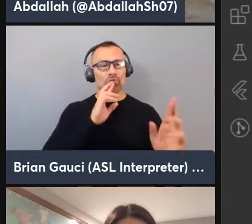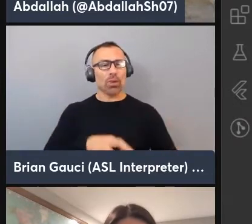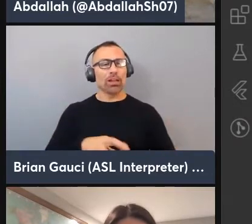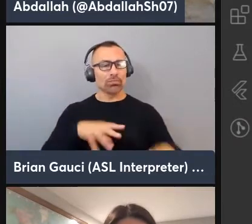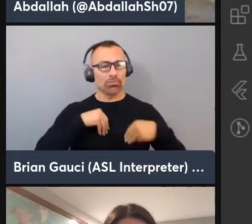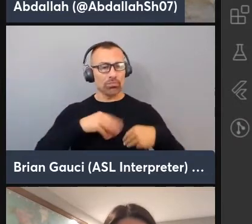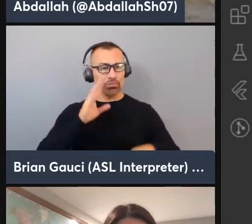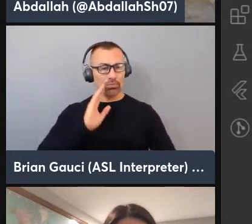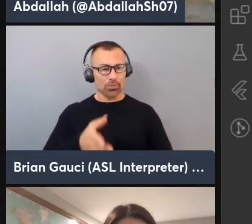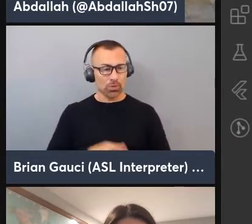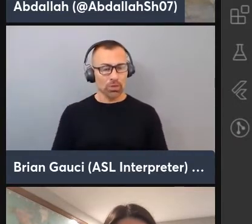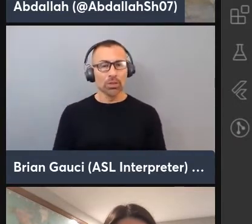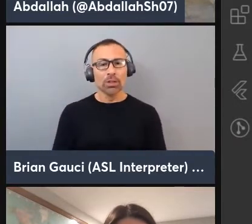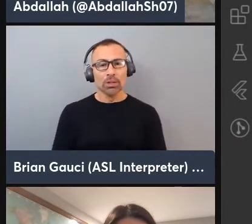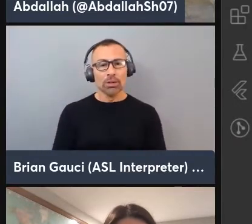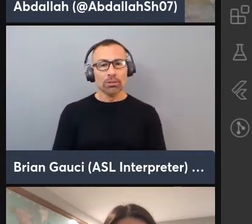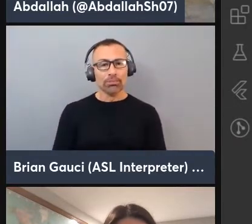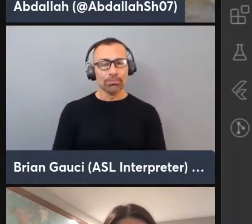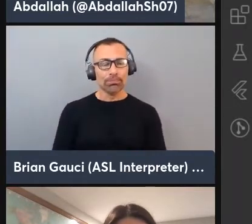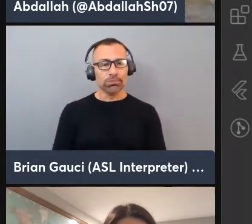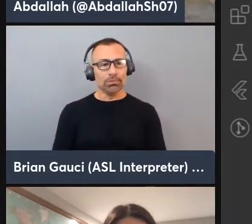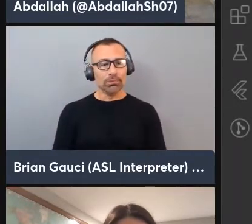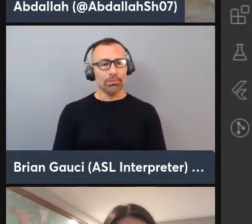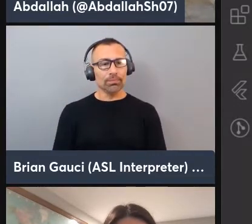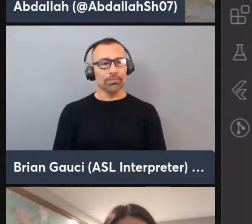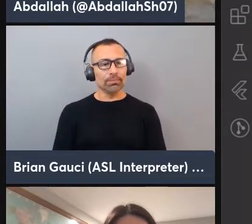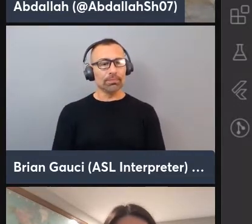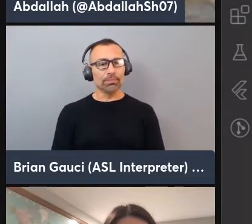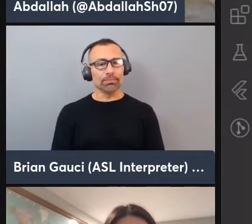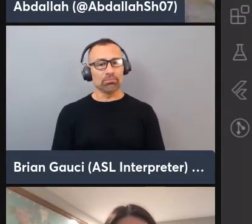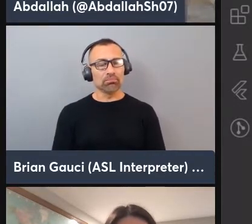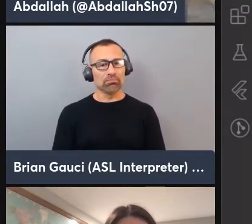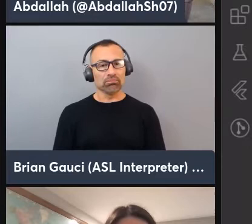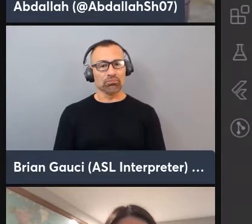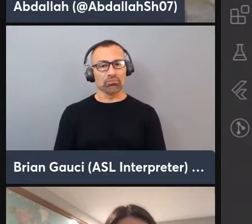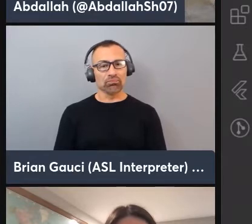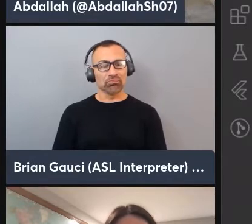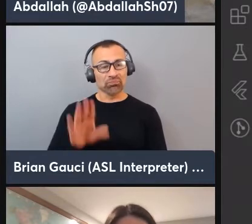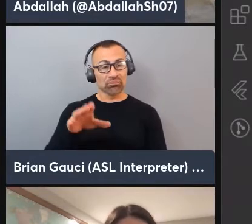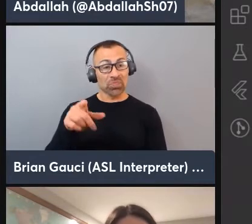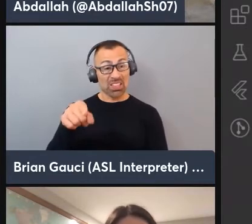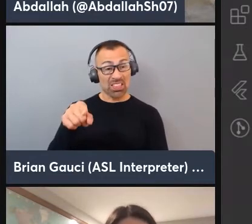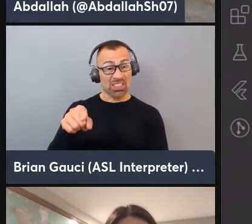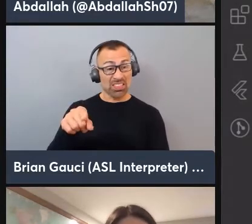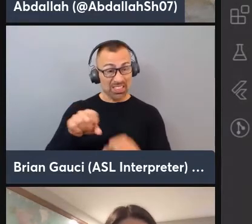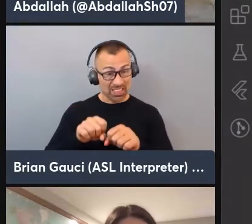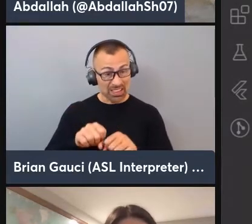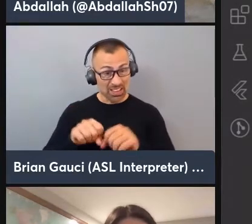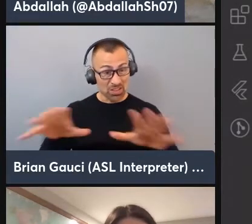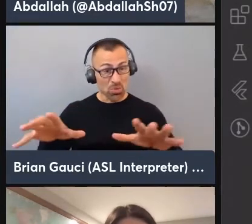And I can walk you through very quickly like as this deploys up to my AWS account,